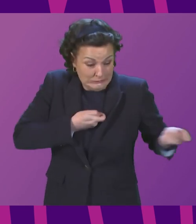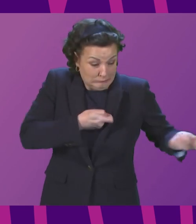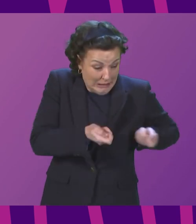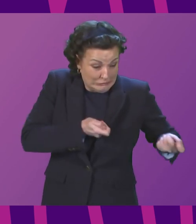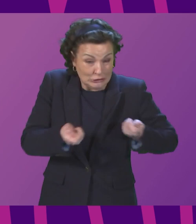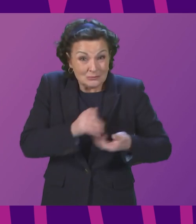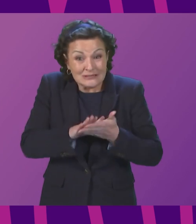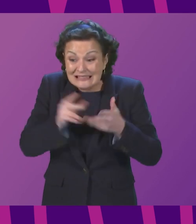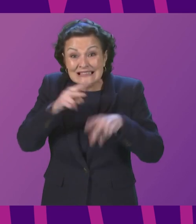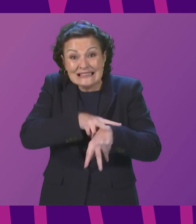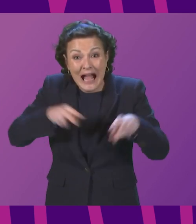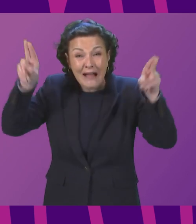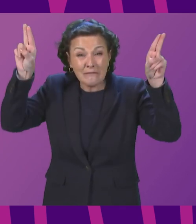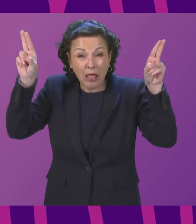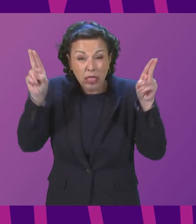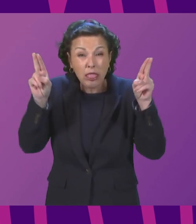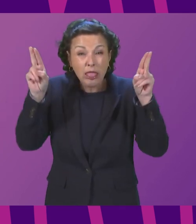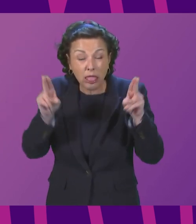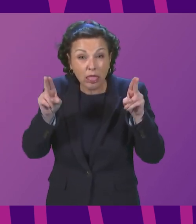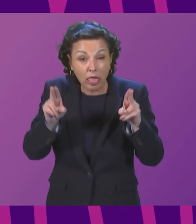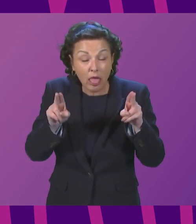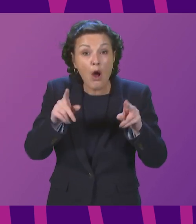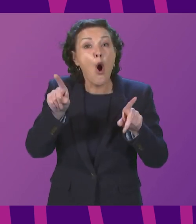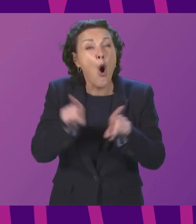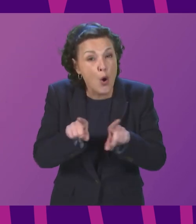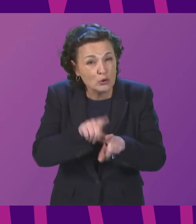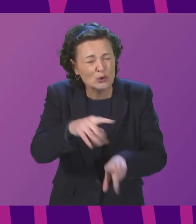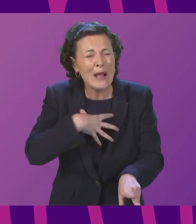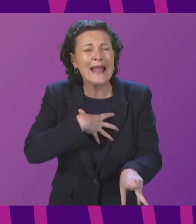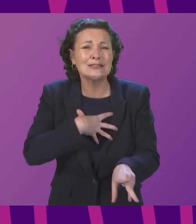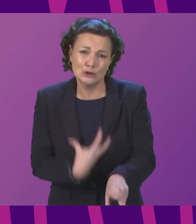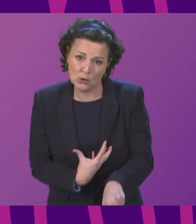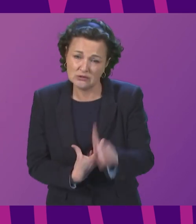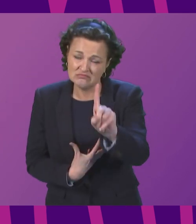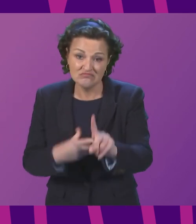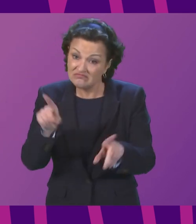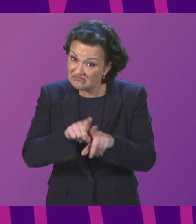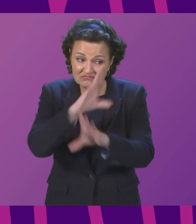depleted and ever more exhausted workforce. At this stage, we owe every one of them an